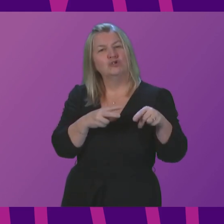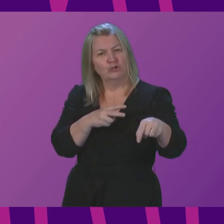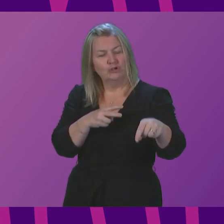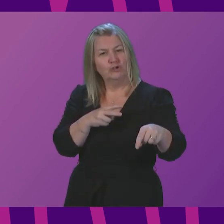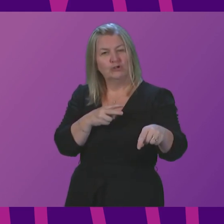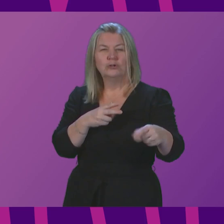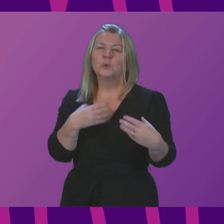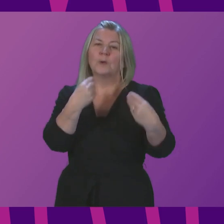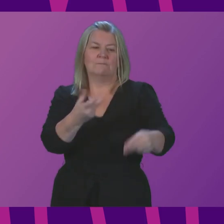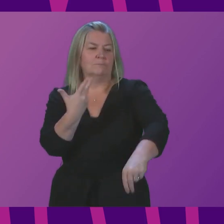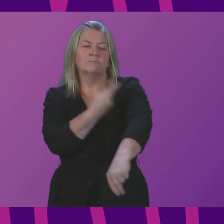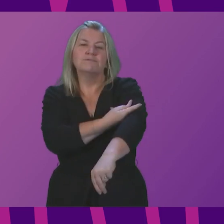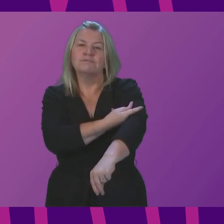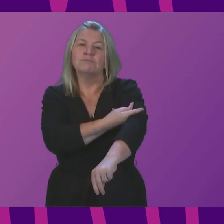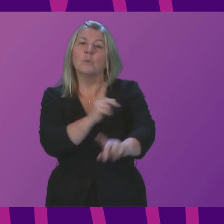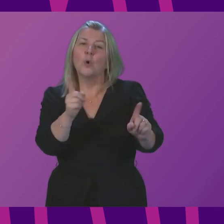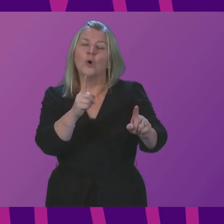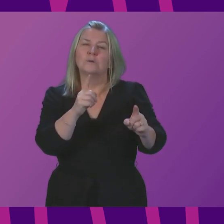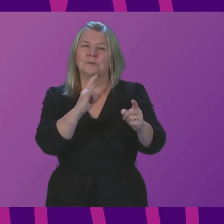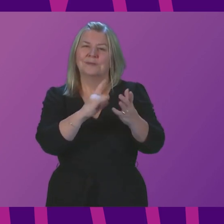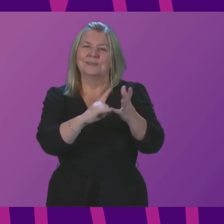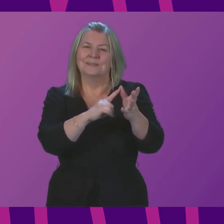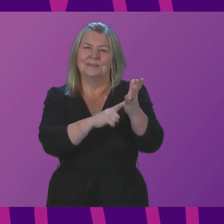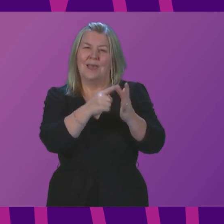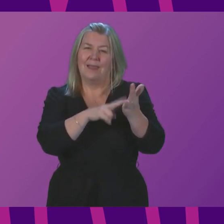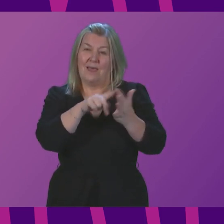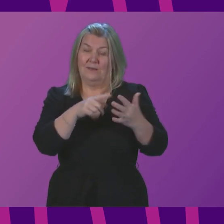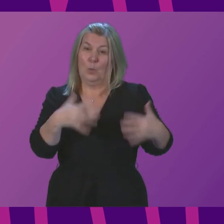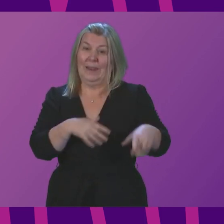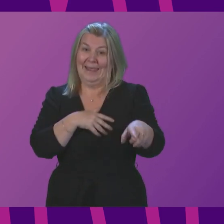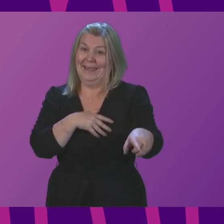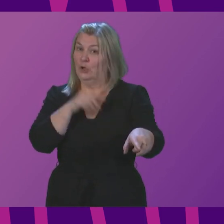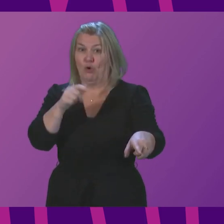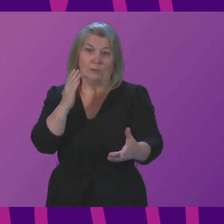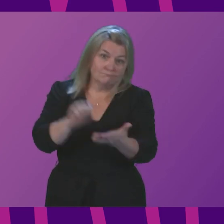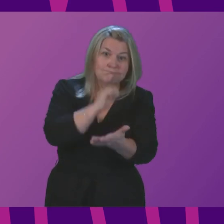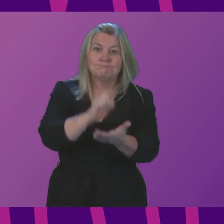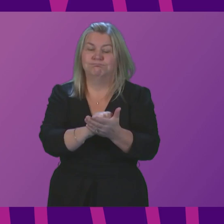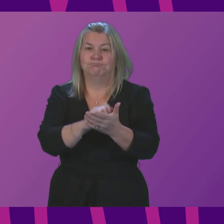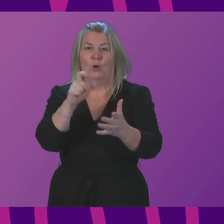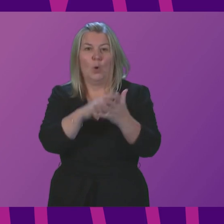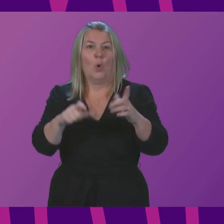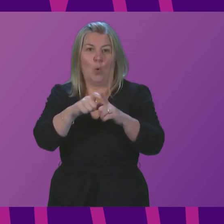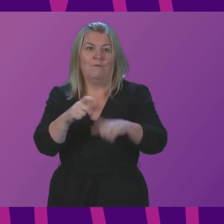of the Covid-19 vaccination. I understand that the situation was quickly rectified by